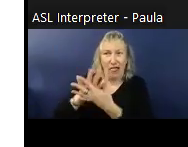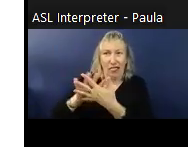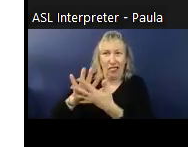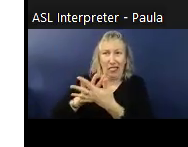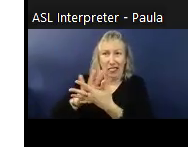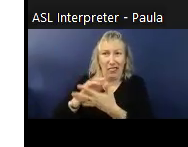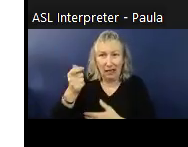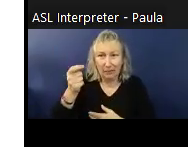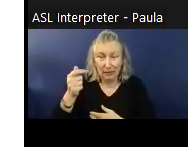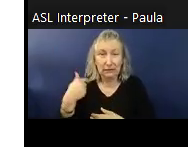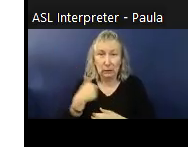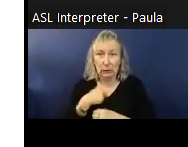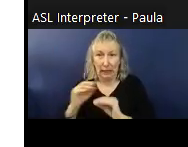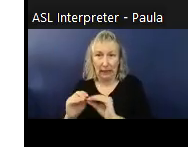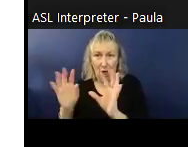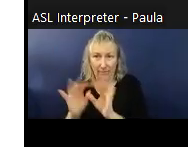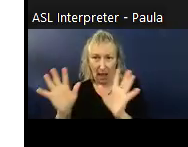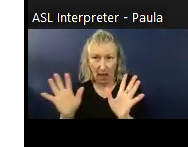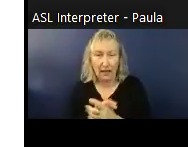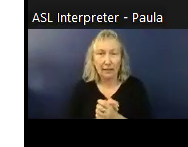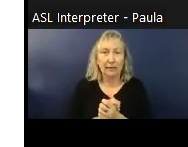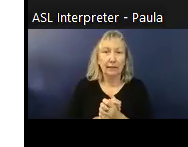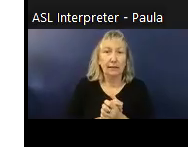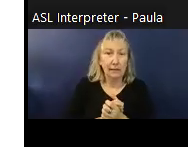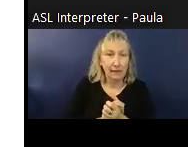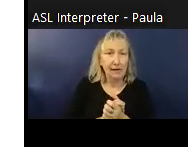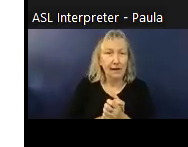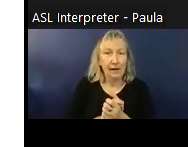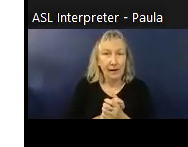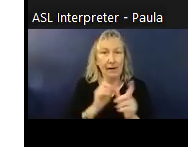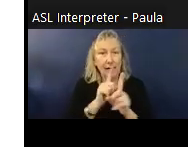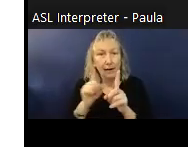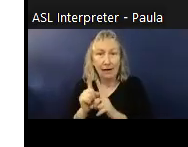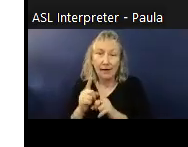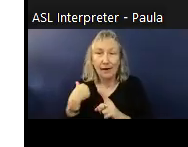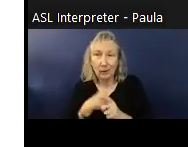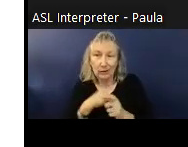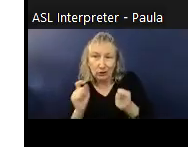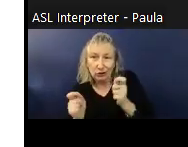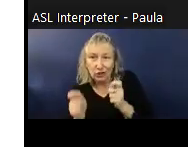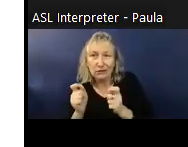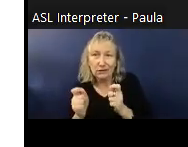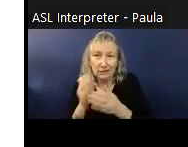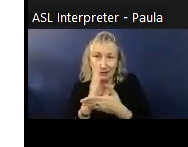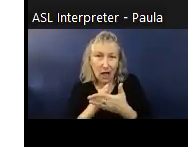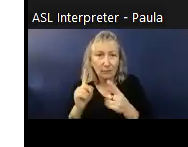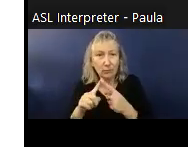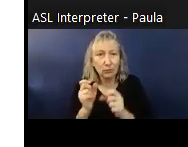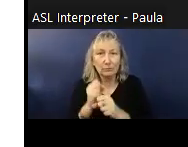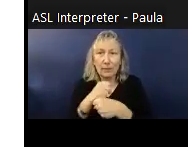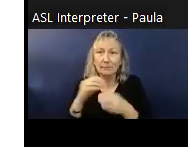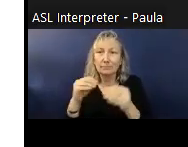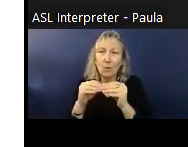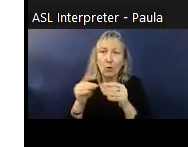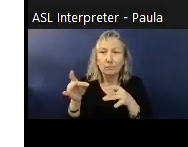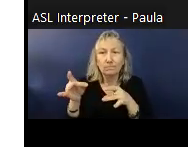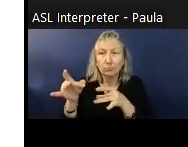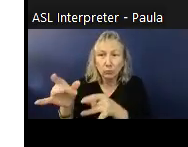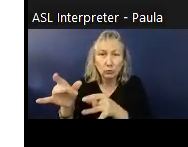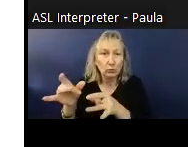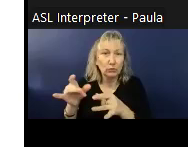We also made updates to hopefully streamline them a bit when it comes to